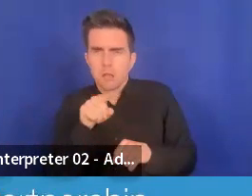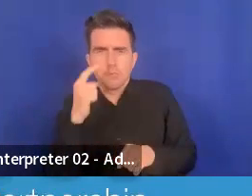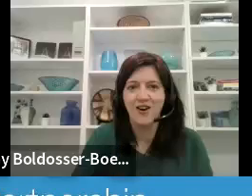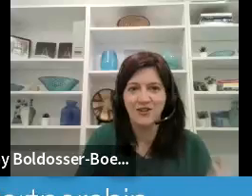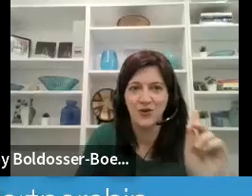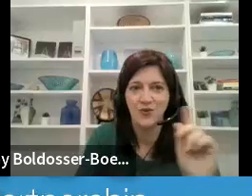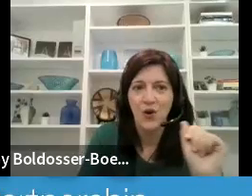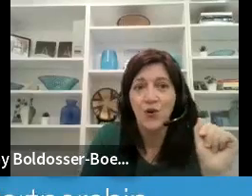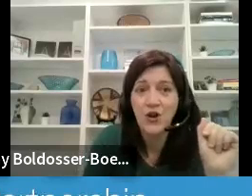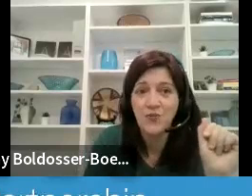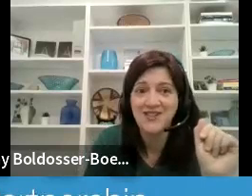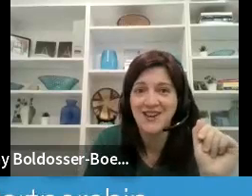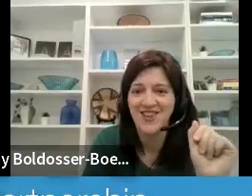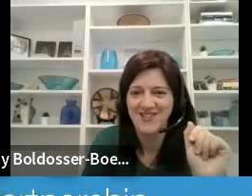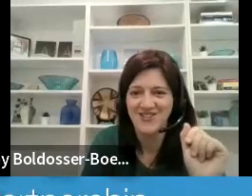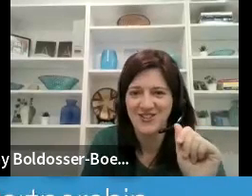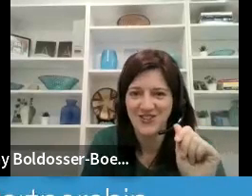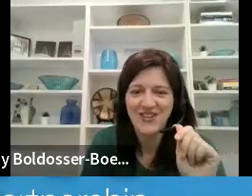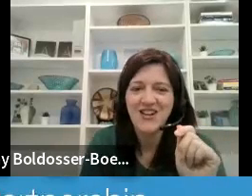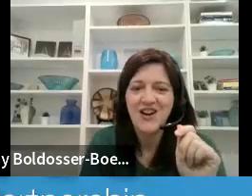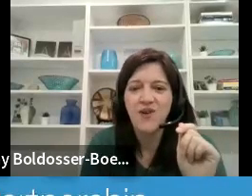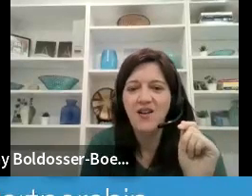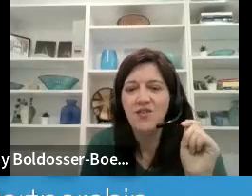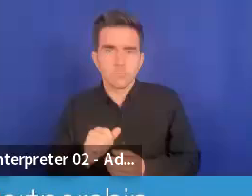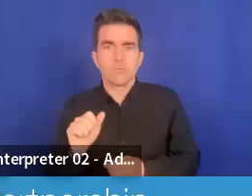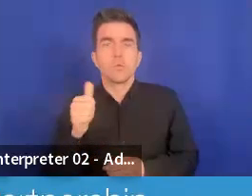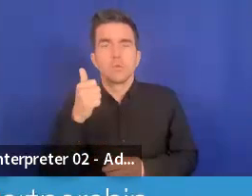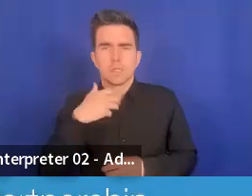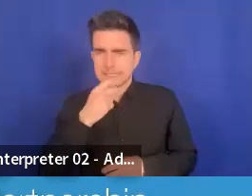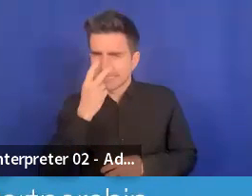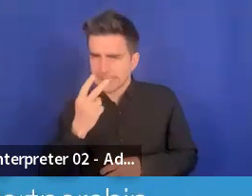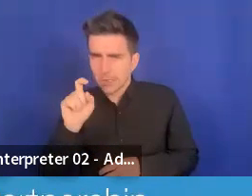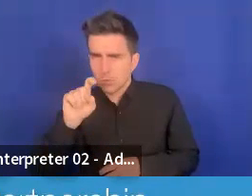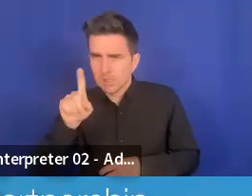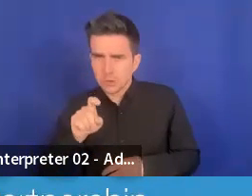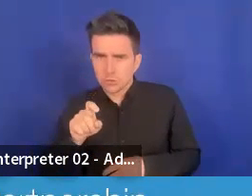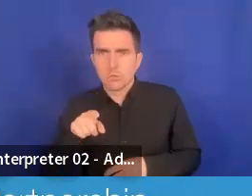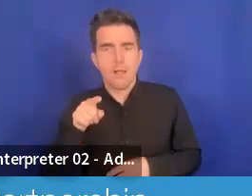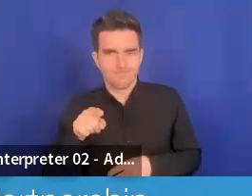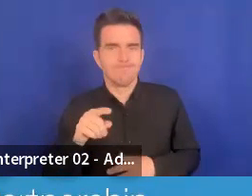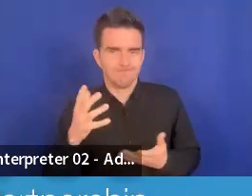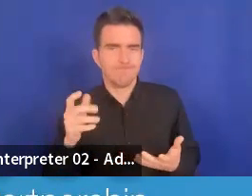share and don't 100% have the answer to, around the floor statements during the interactive